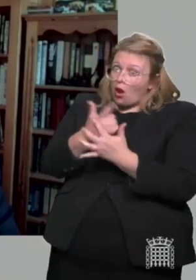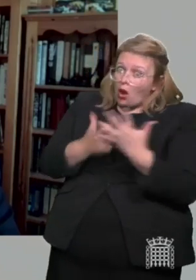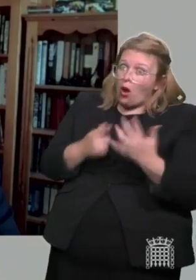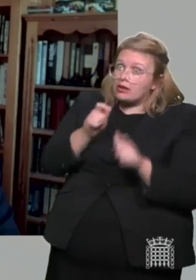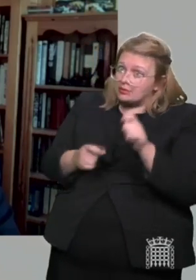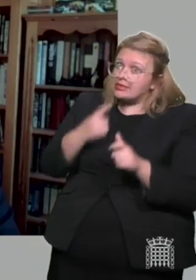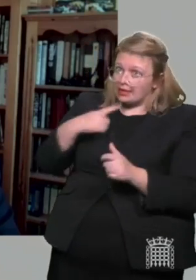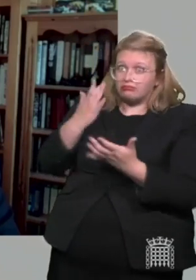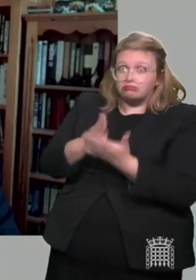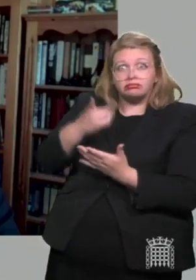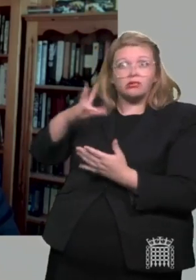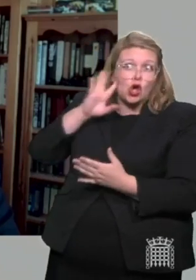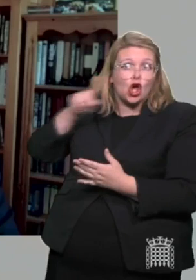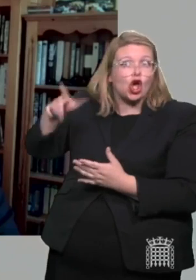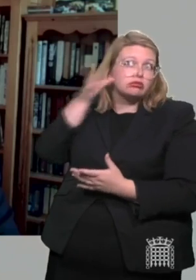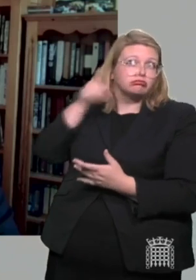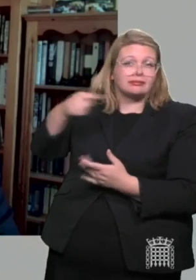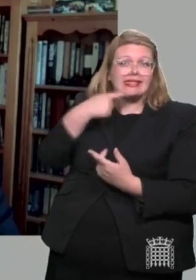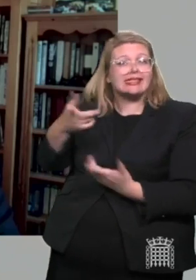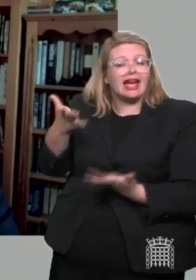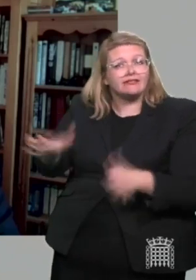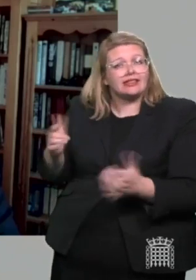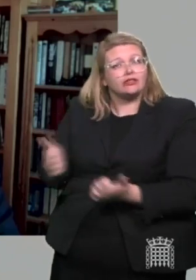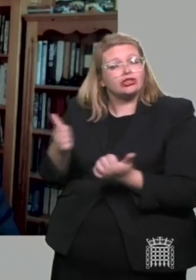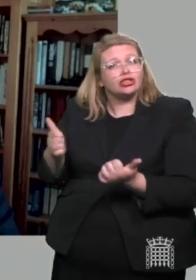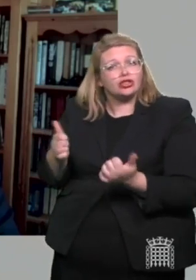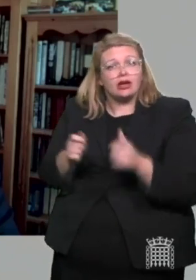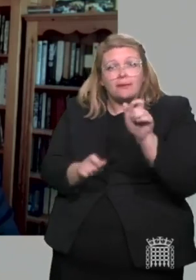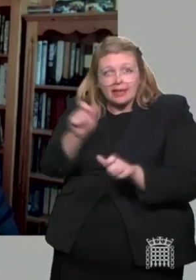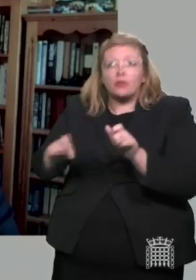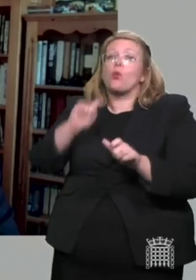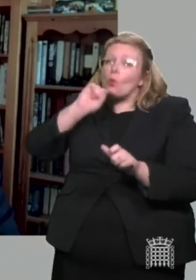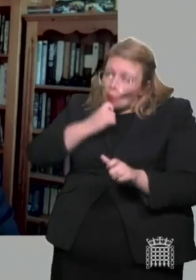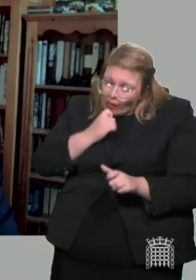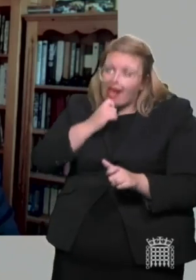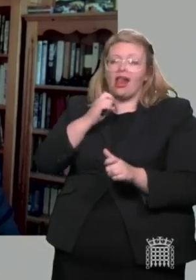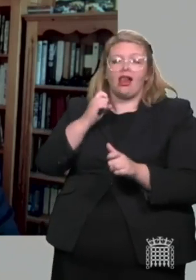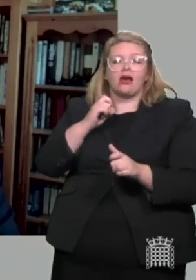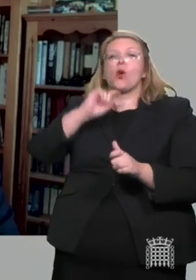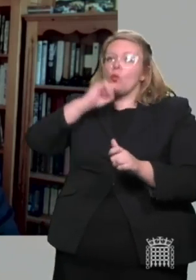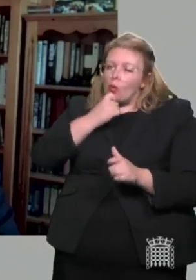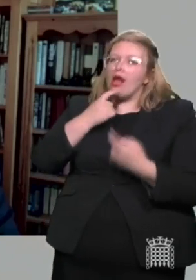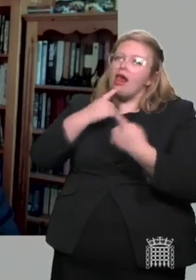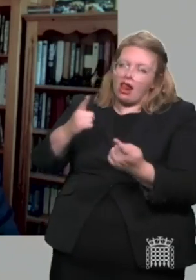Prime Minister said these exact words—under oath, Mr Speaker. Parliamentary rules stop me saying